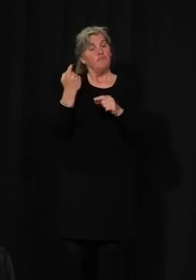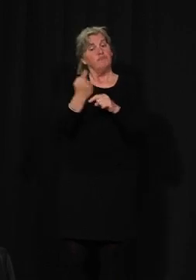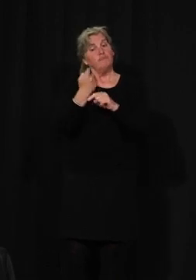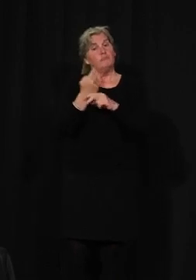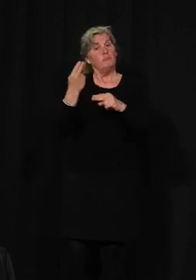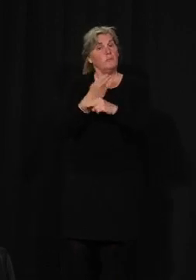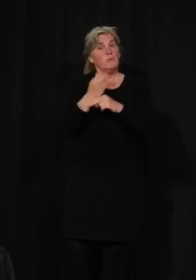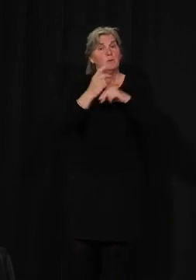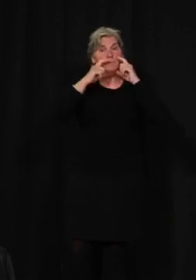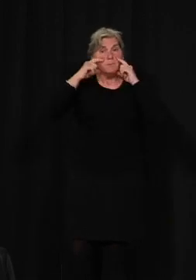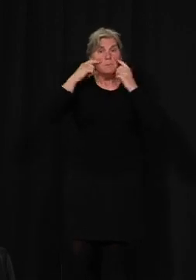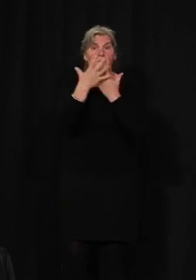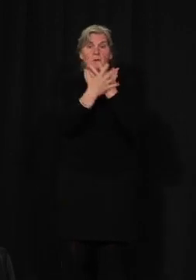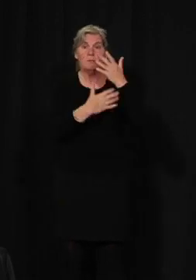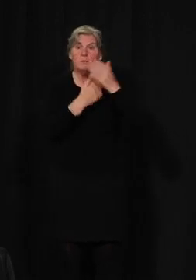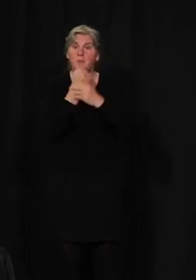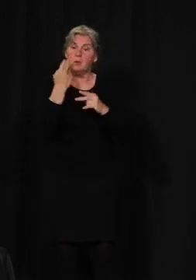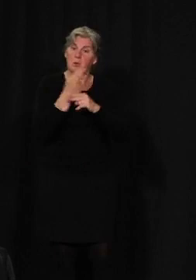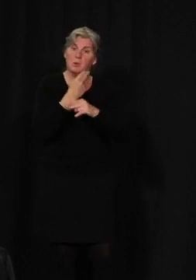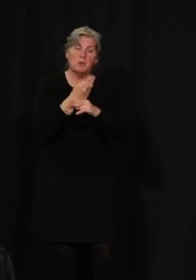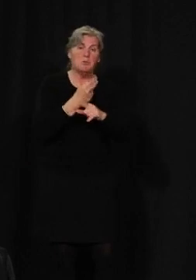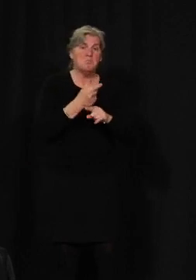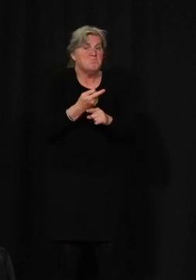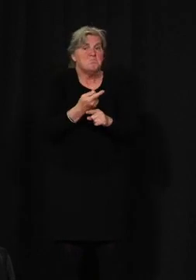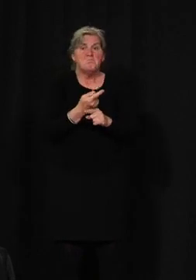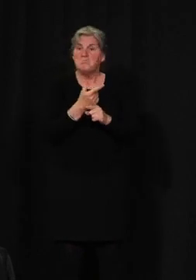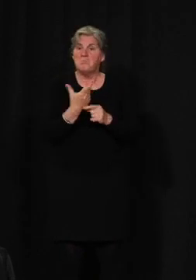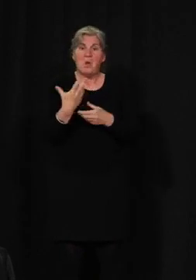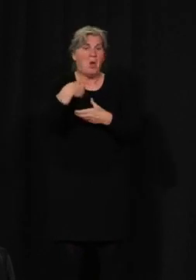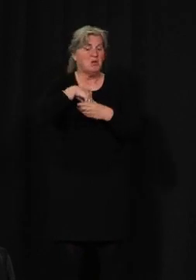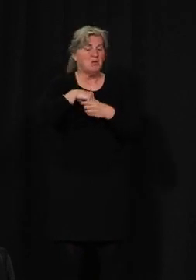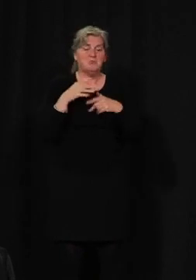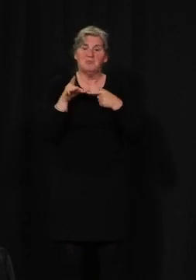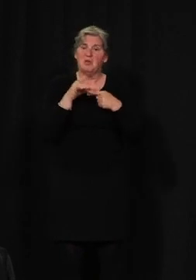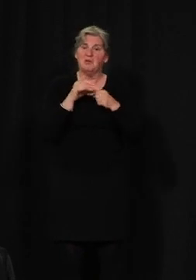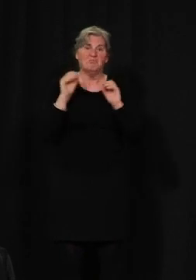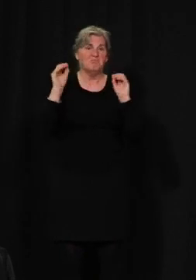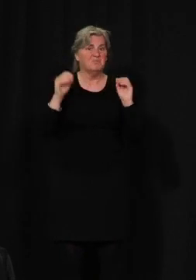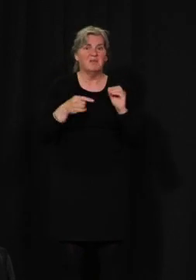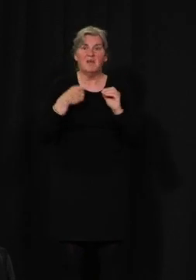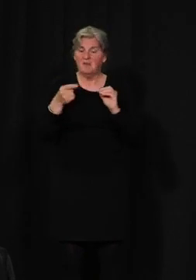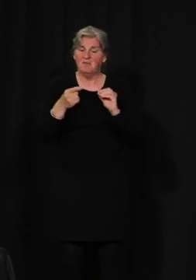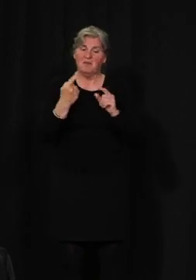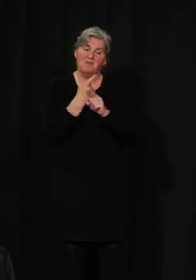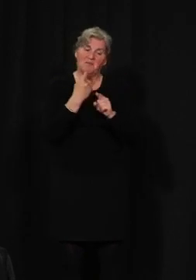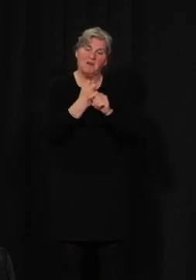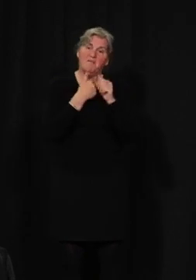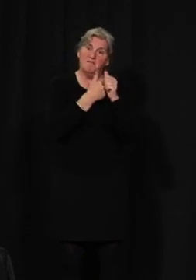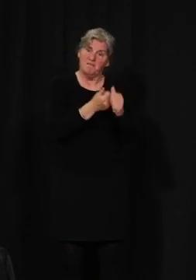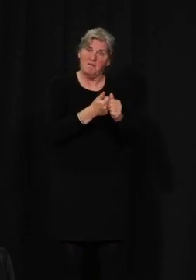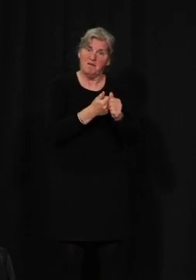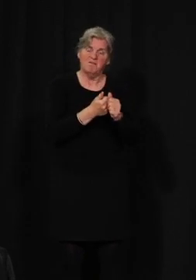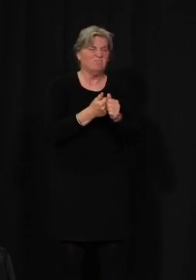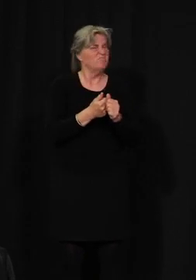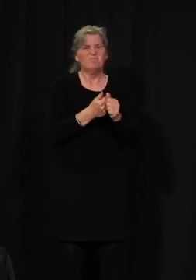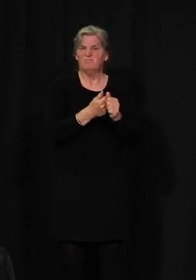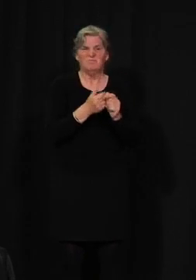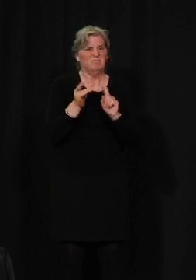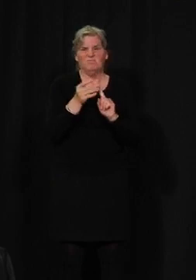of PPE, we don't even count that as a contact as we know that transmission is highly unlikely.